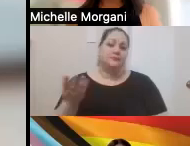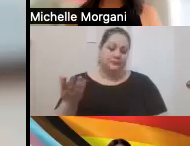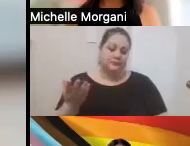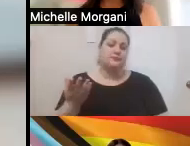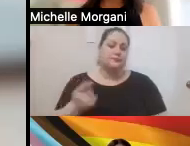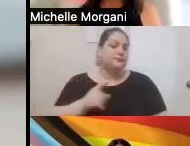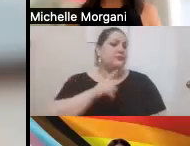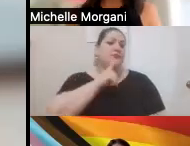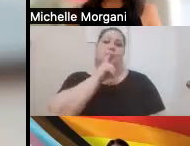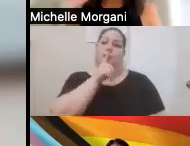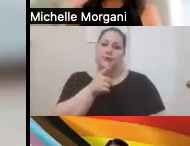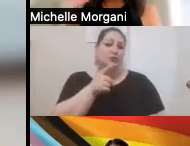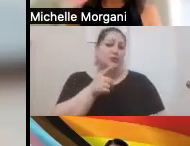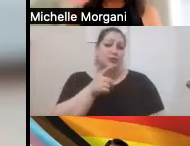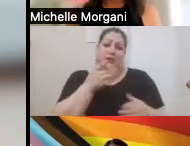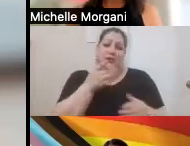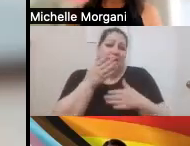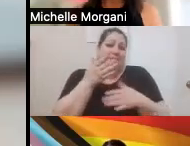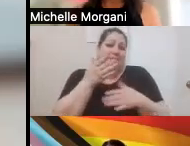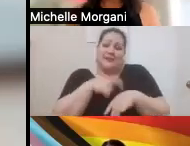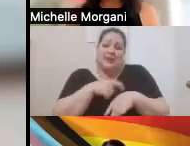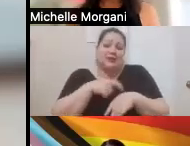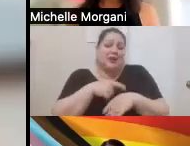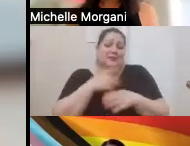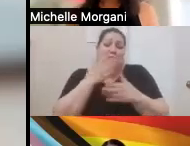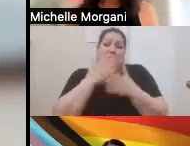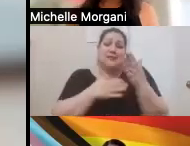some of this technology just may not work for students, and that's okay.